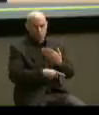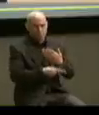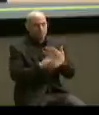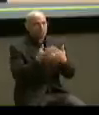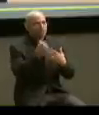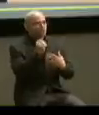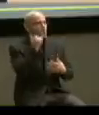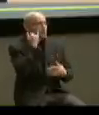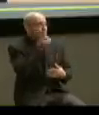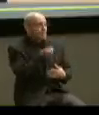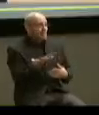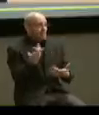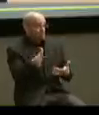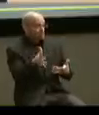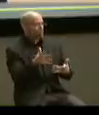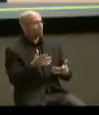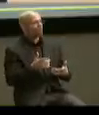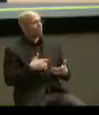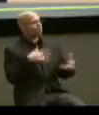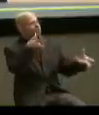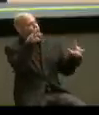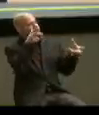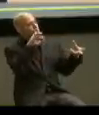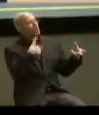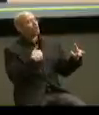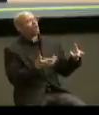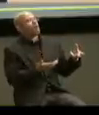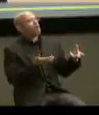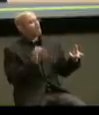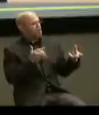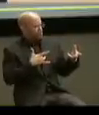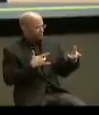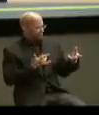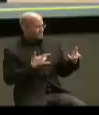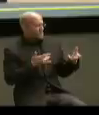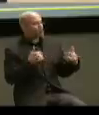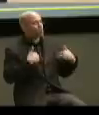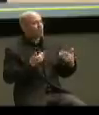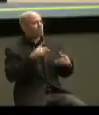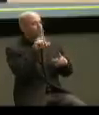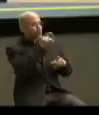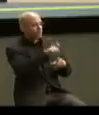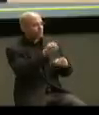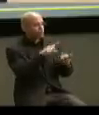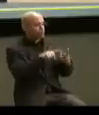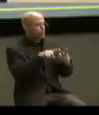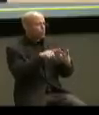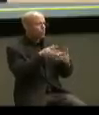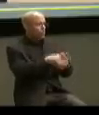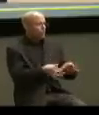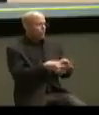IF ANYTHING THAT WE HAVE STATED TODAY RAISED SOME QUESTIONS OR COMMENTS OR SUGGESTIONS THAT YOU HAVE FOR US, THIS IS THE TIME